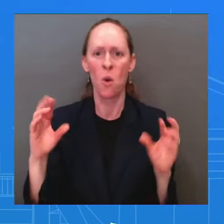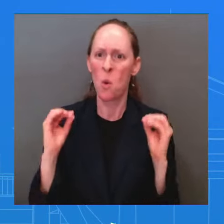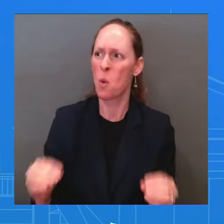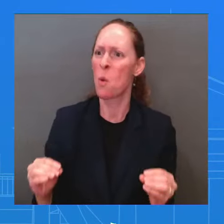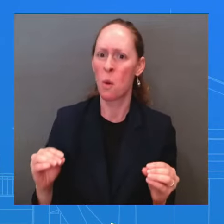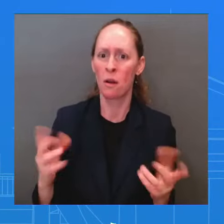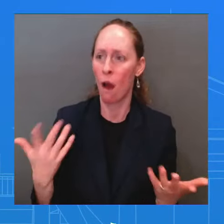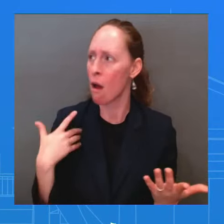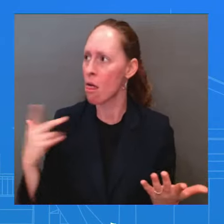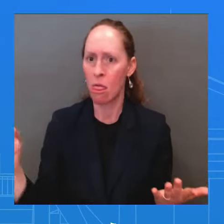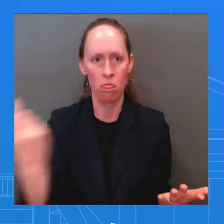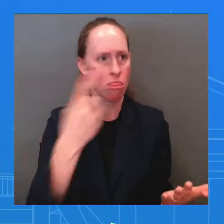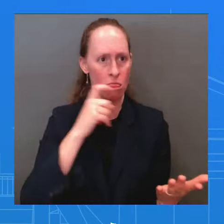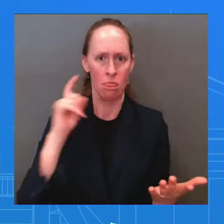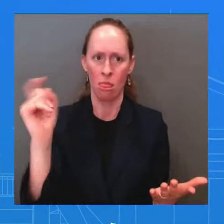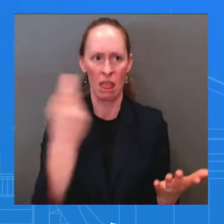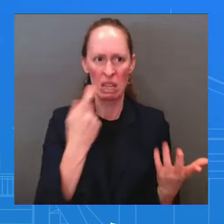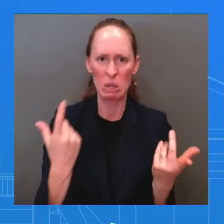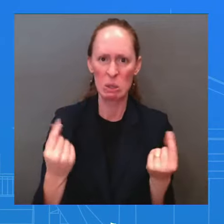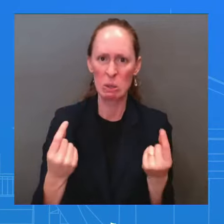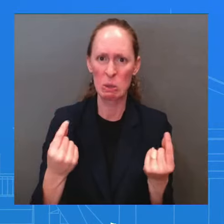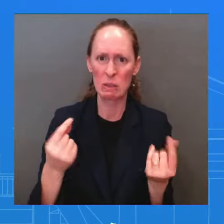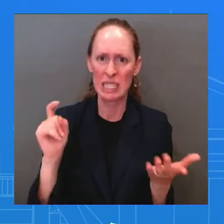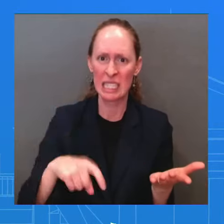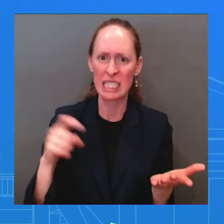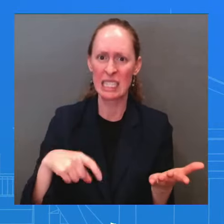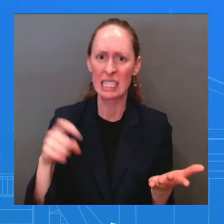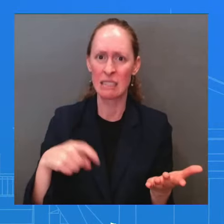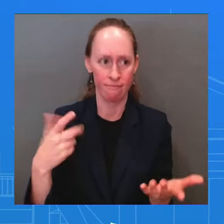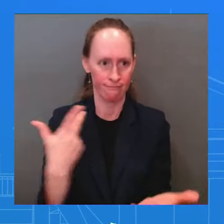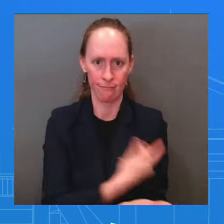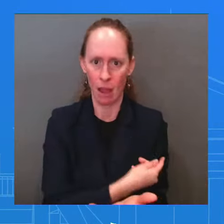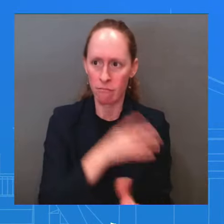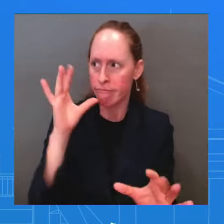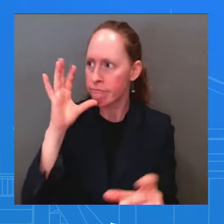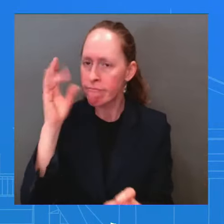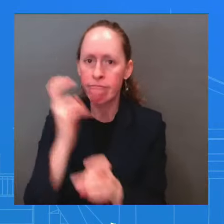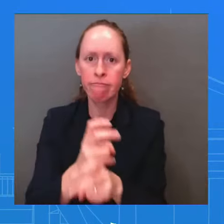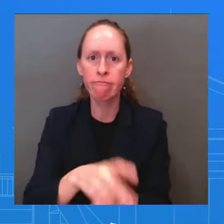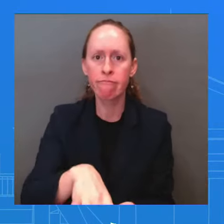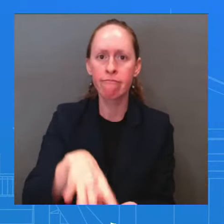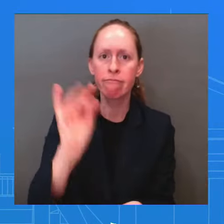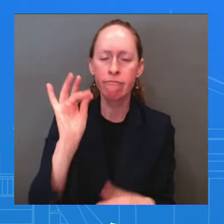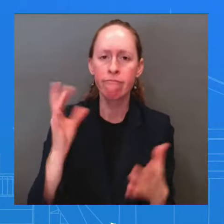at the Bridge sites just yet -- through Vaccines.gov. What is the administration doing to make sure that there isn't a difference